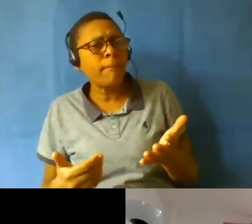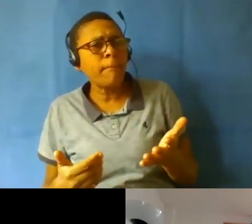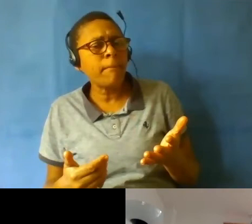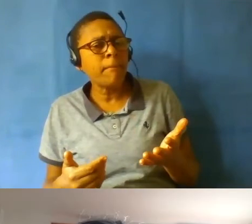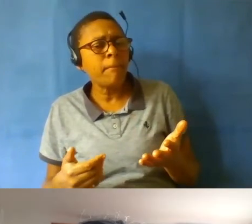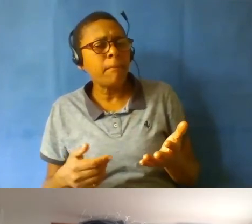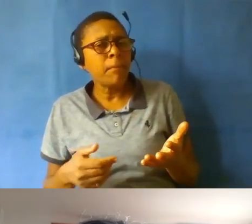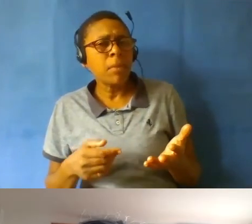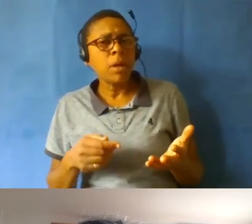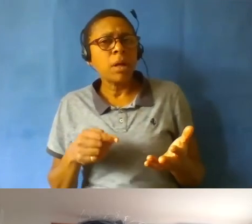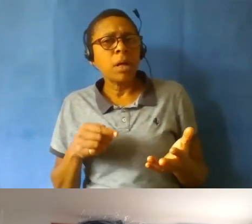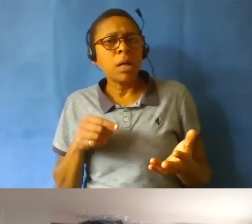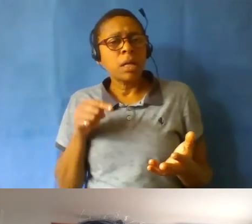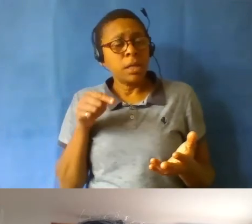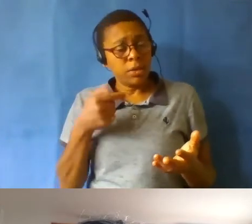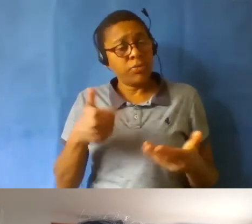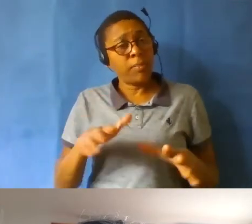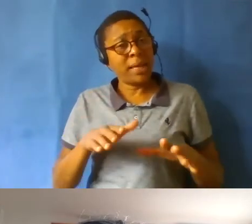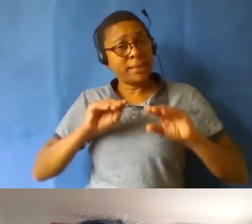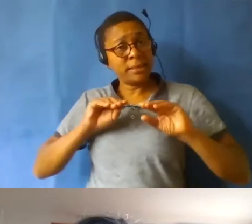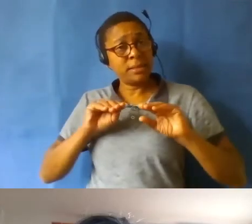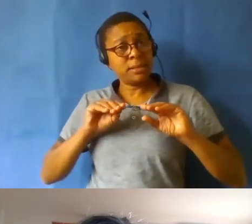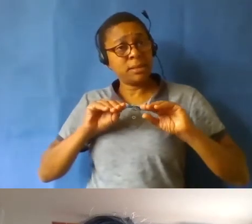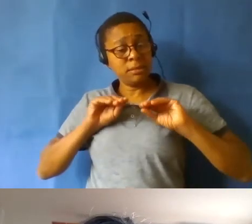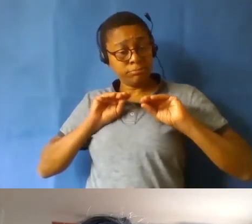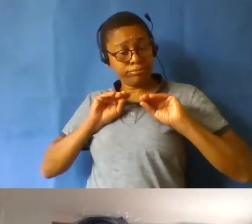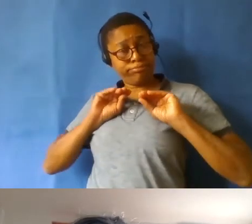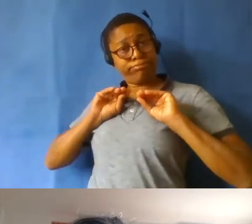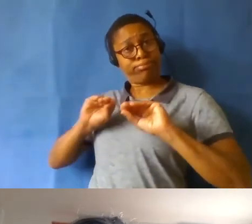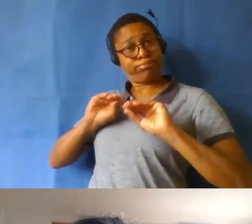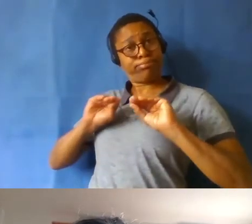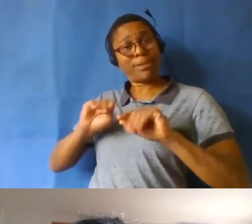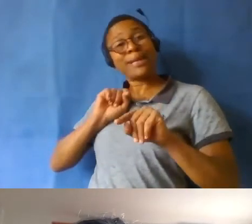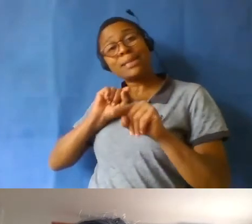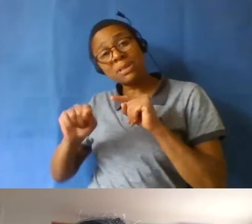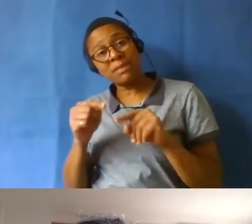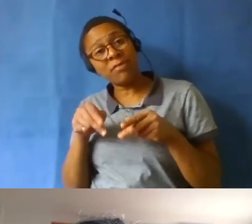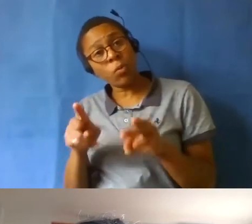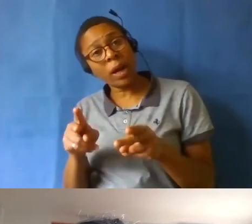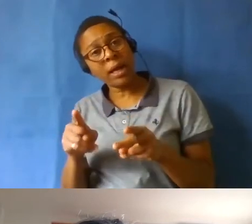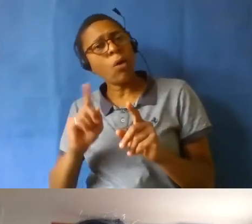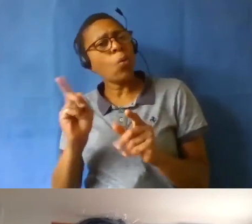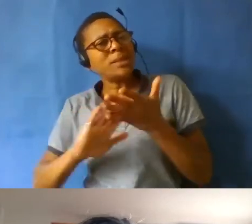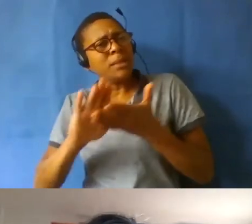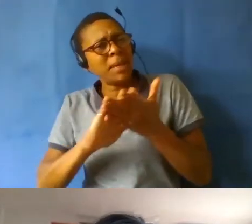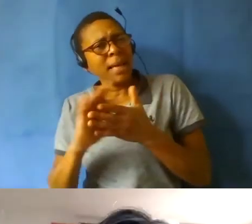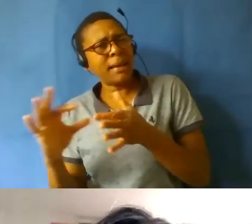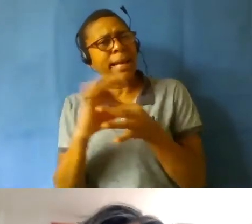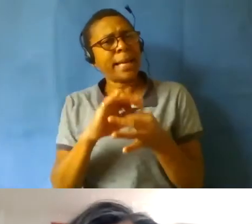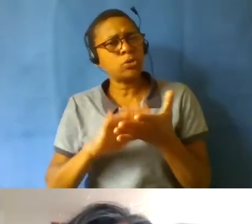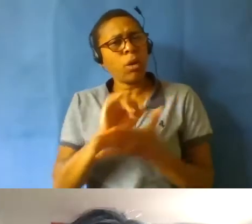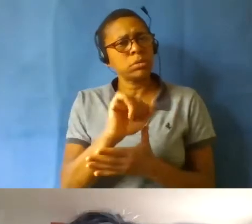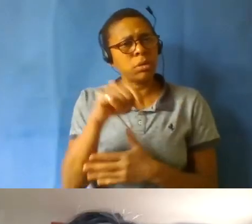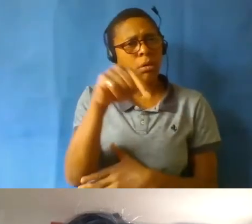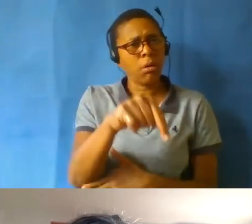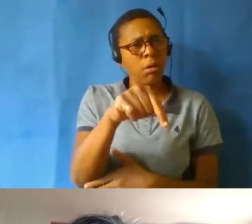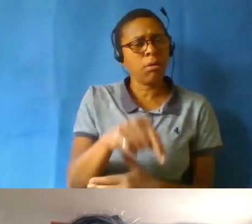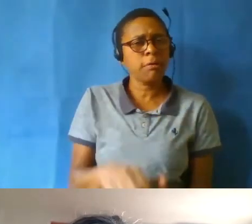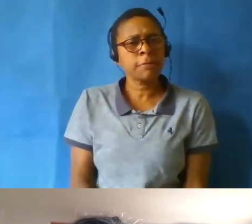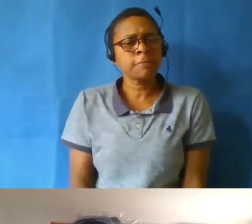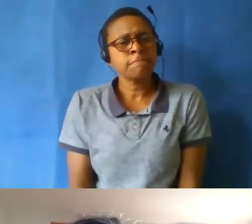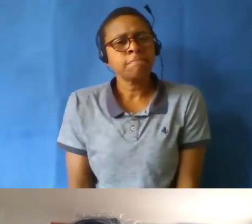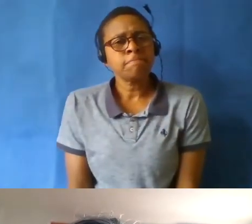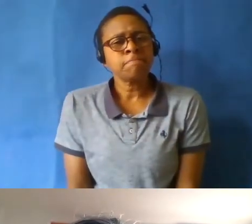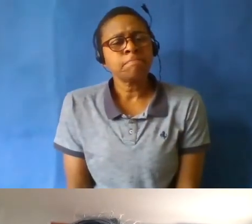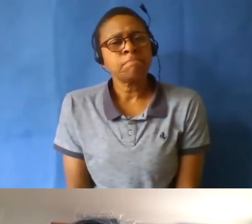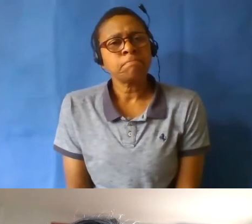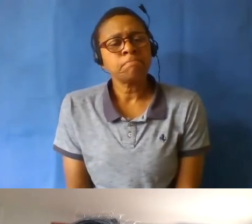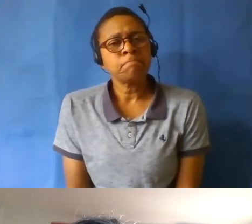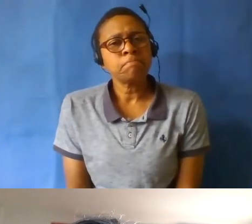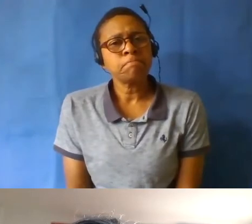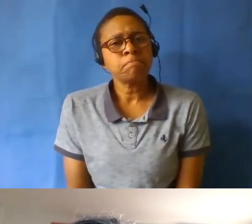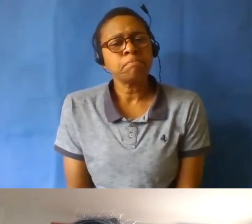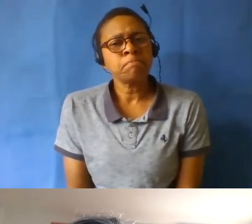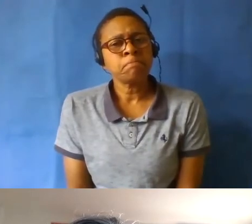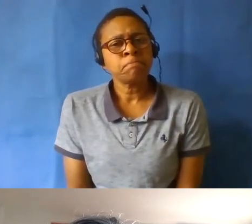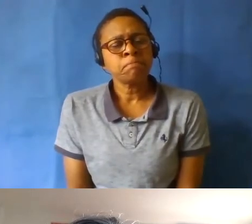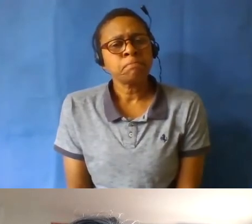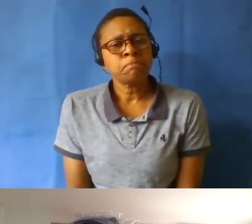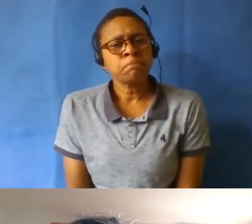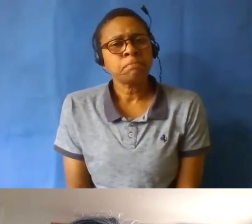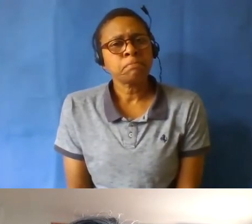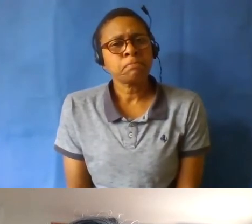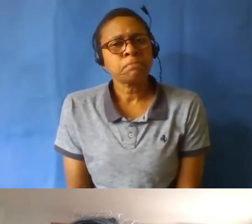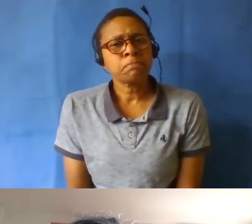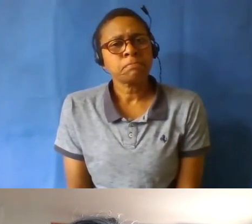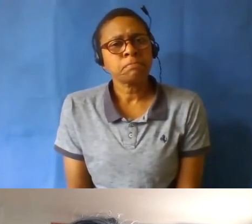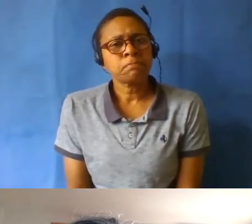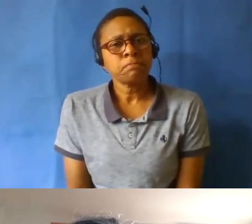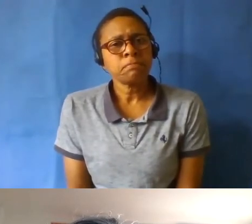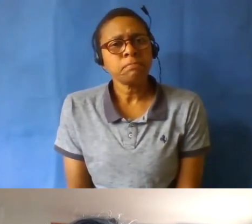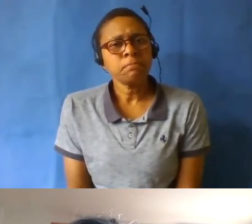kind of school of thinking and what that means in also cultural context. I think